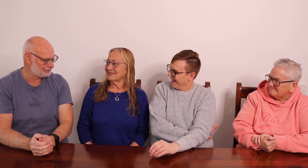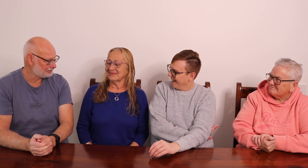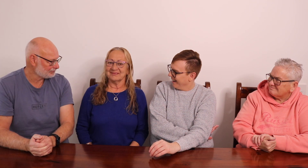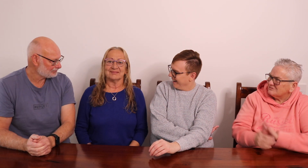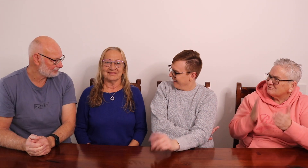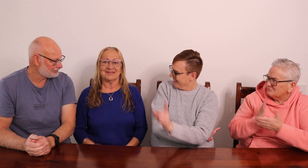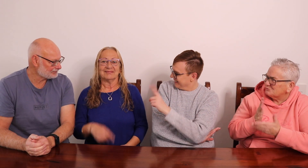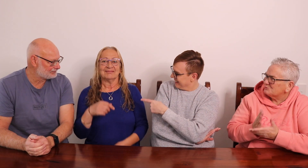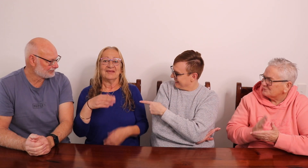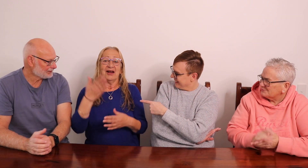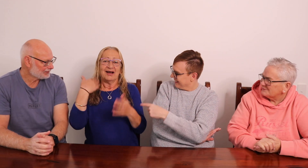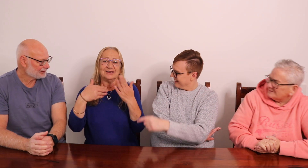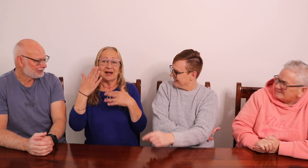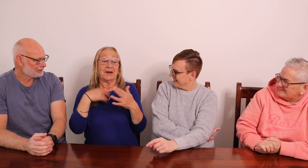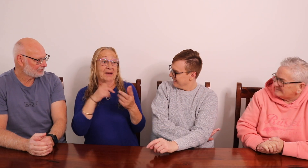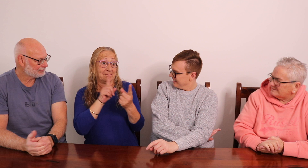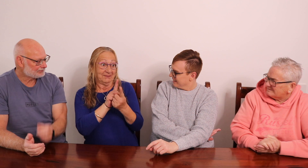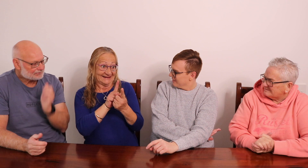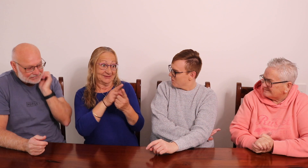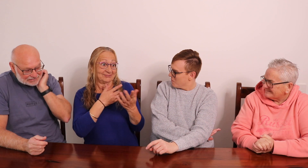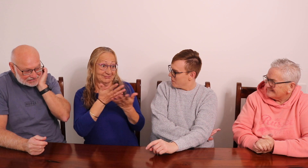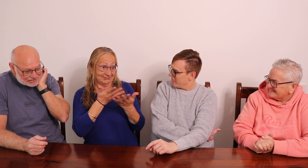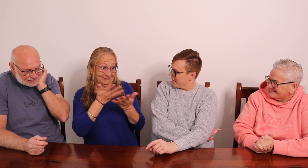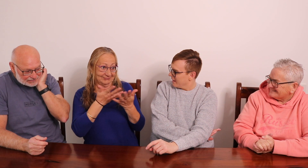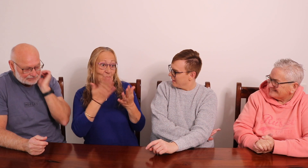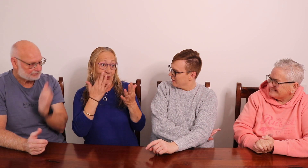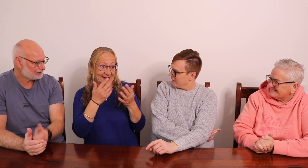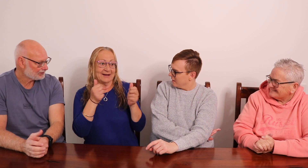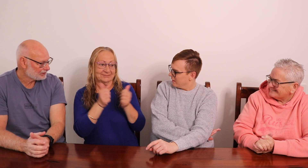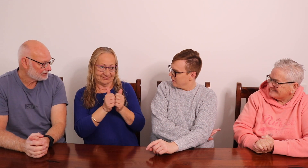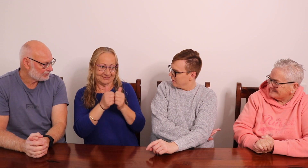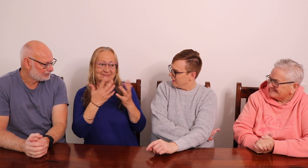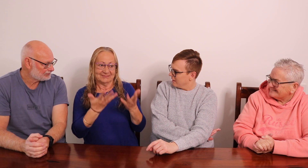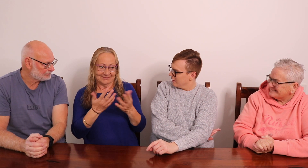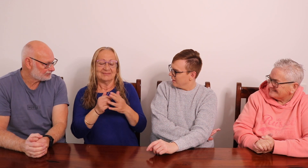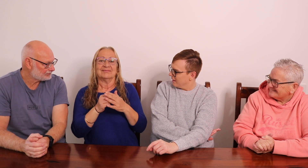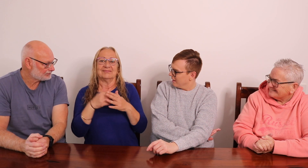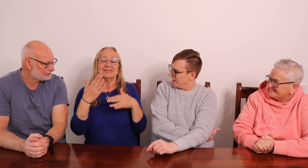M: In my day, we had an agreement via face to face conversation,